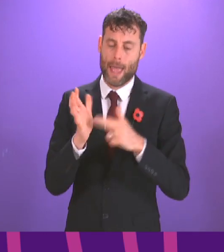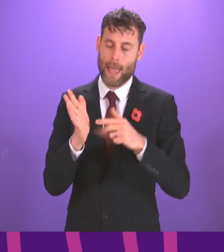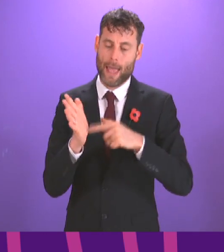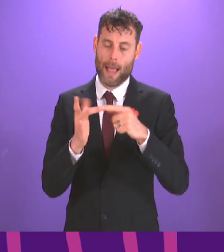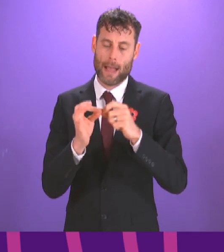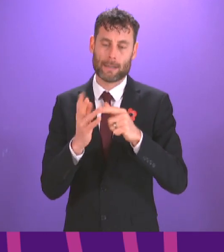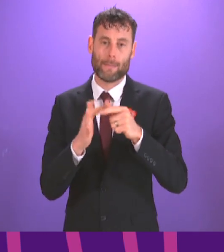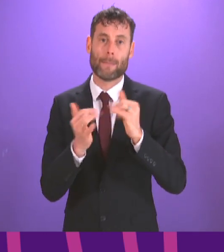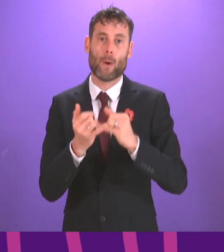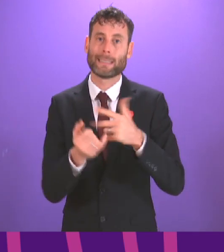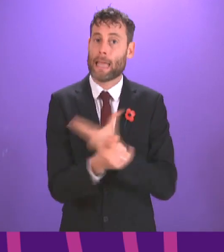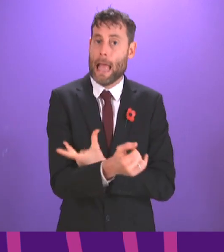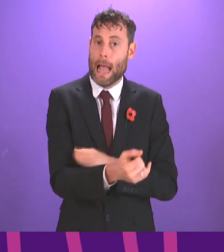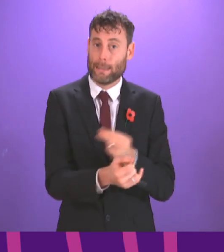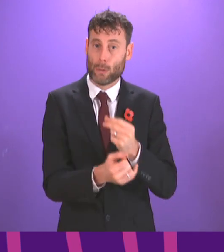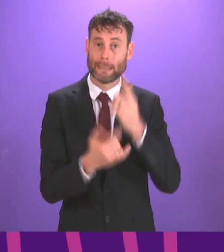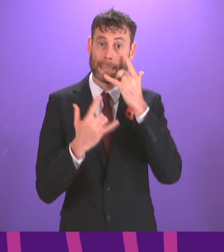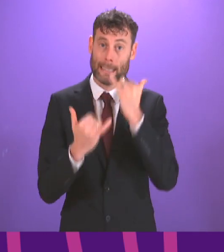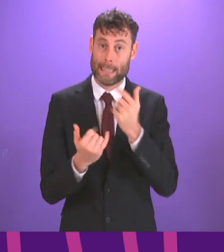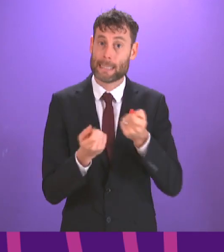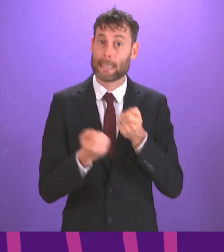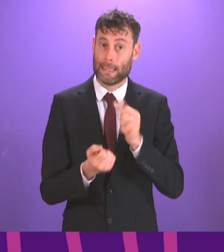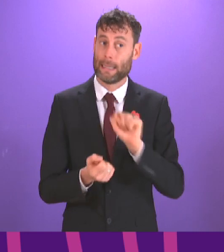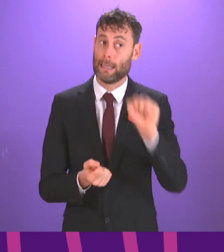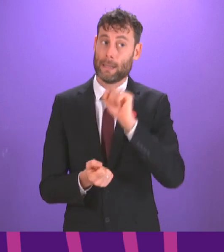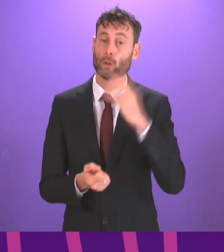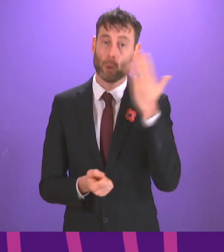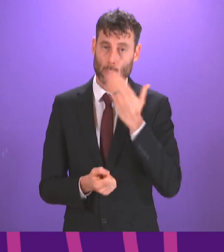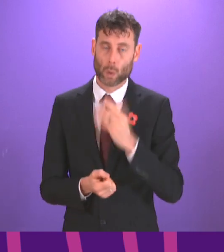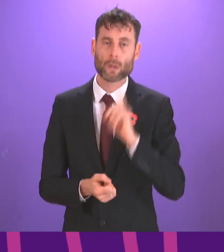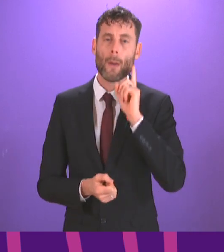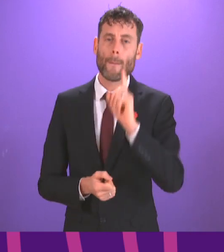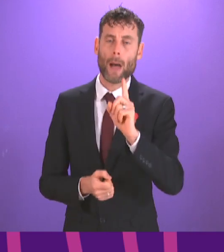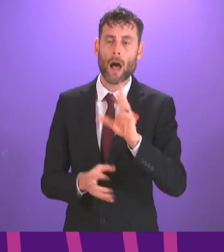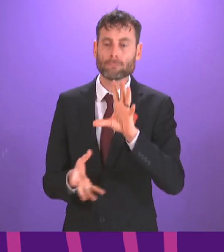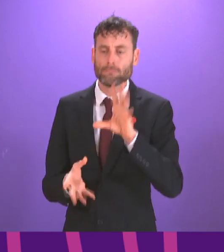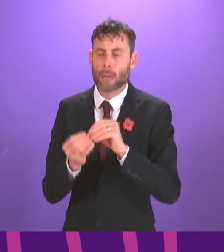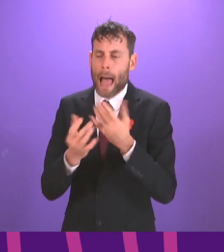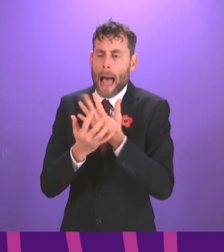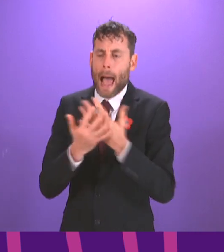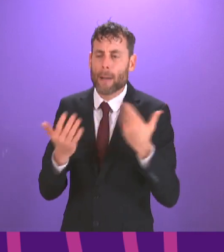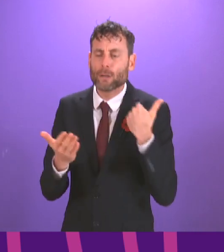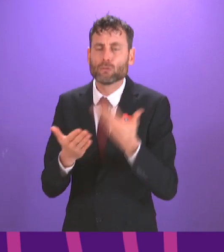conducted in schools. I do not have the data on the numbers to hand, but I will undertake